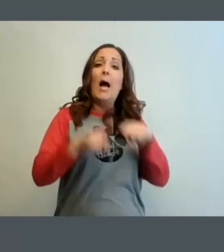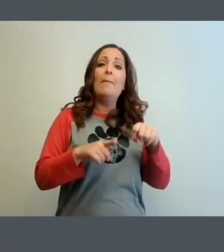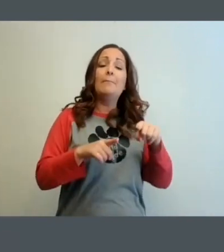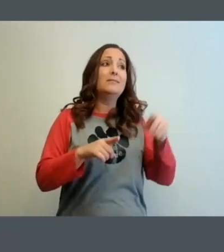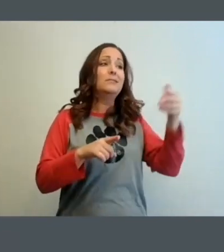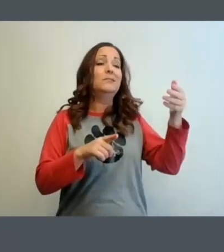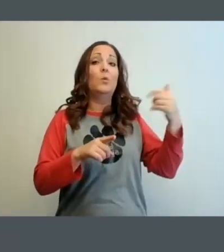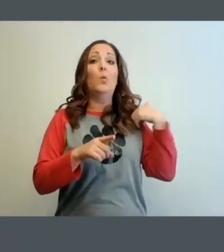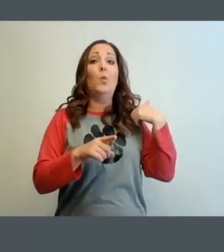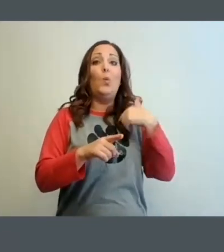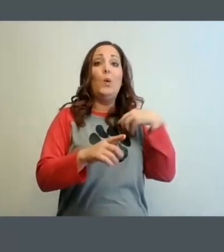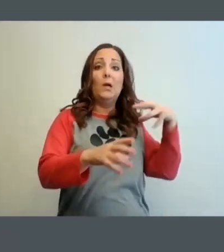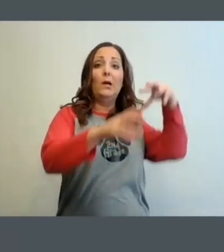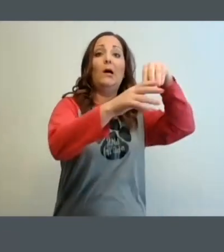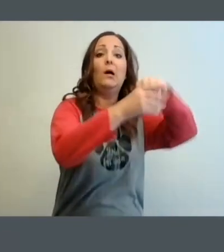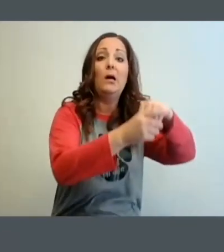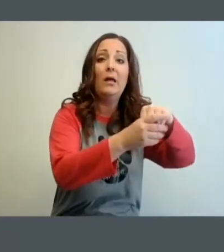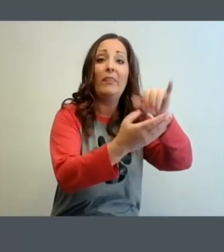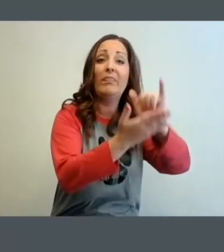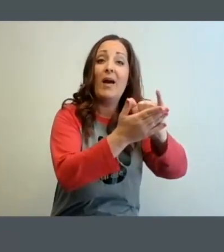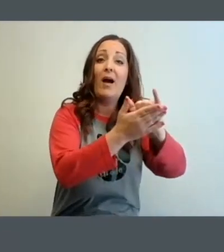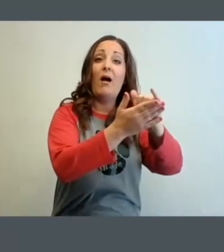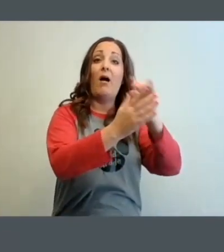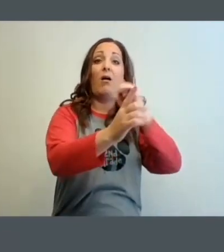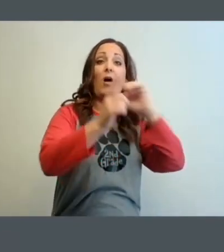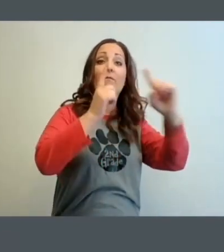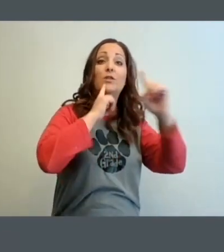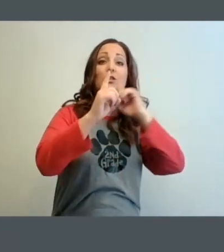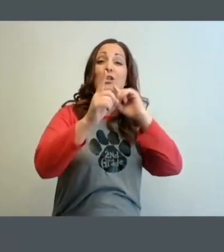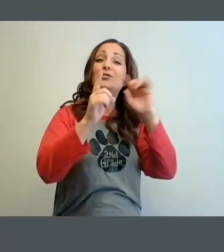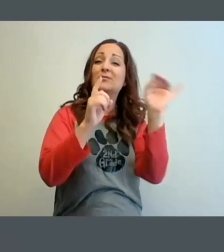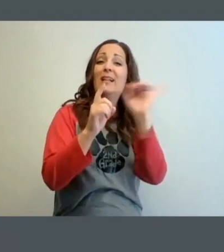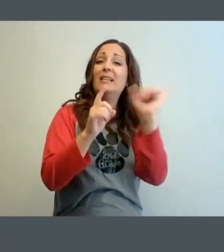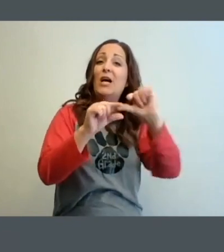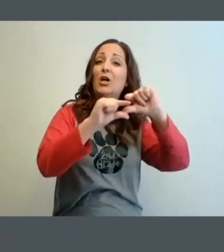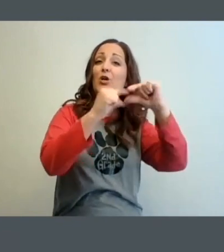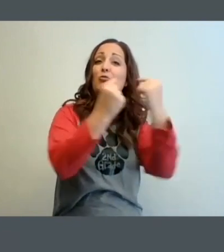to look at those conversations and to monitor them.